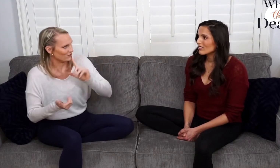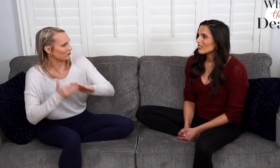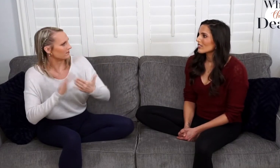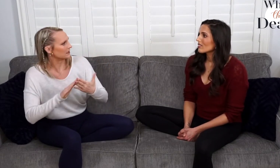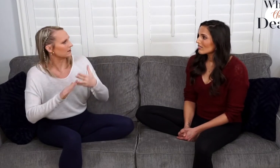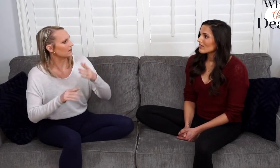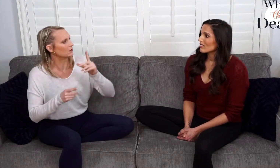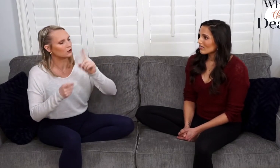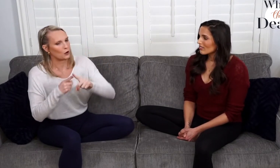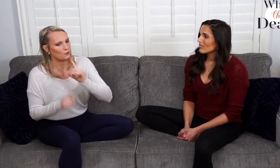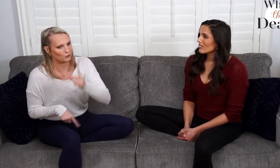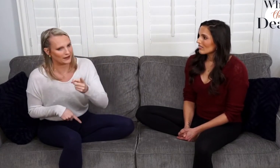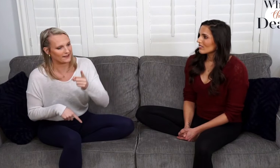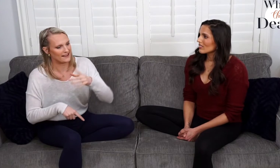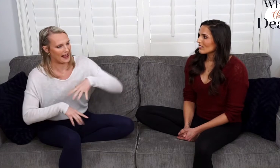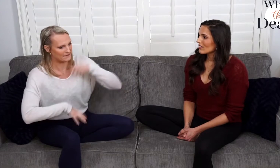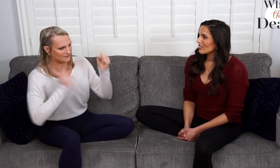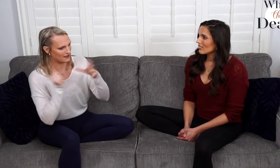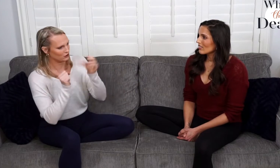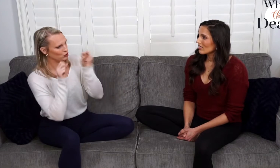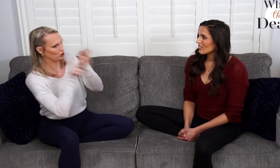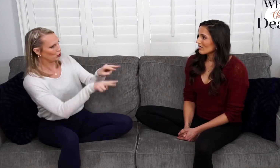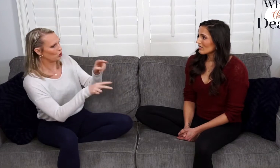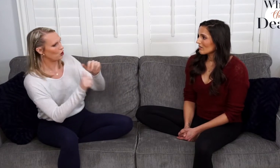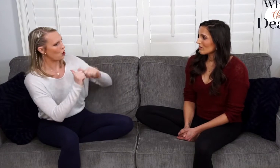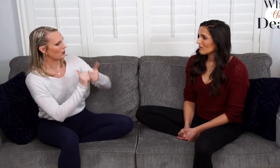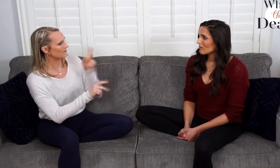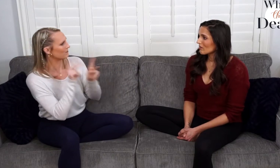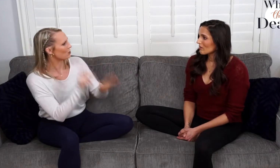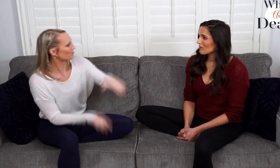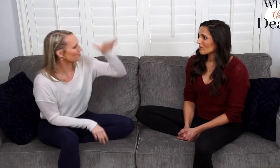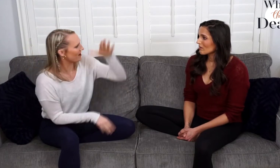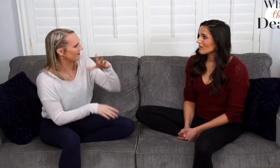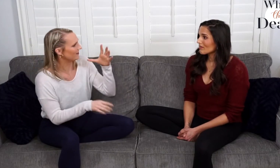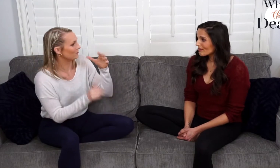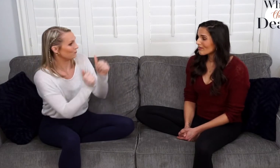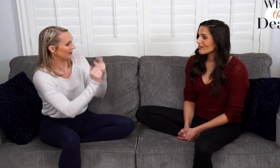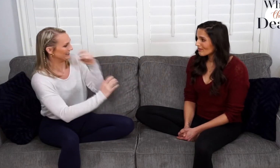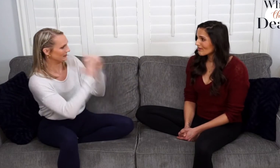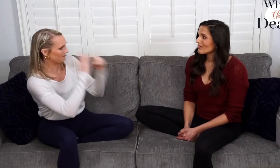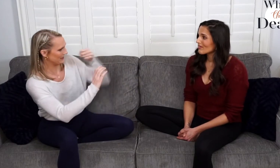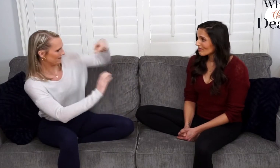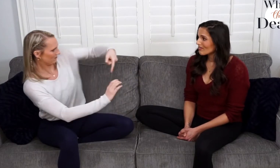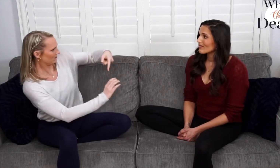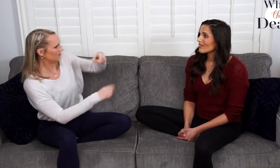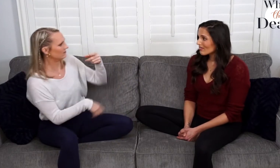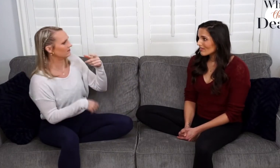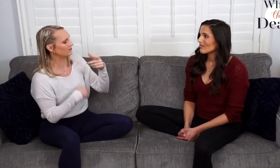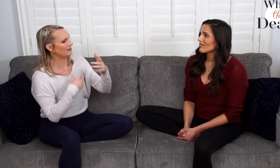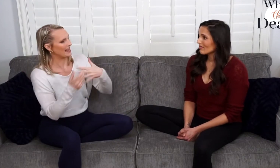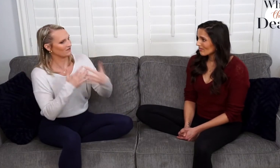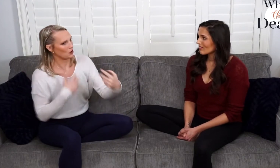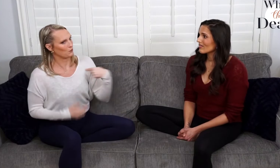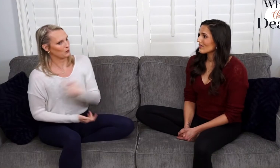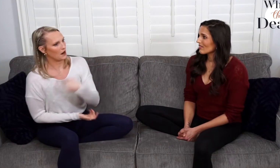community to really unpack and look at people's upbringings with SimComing, even though